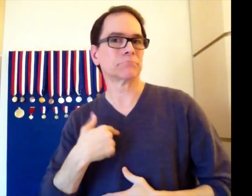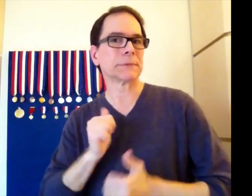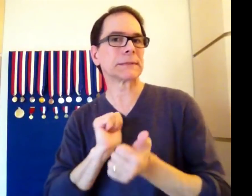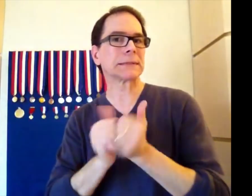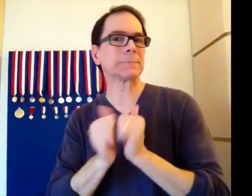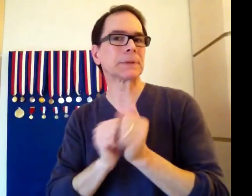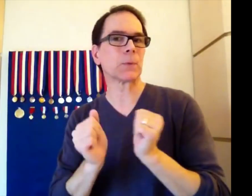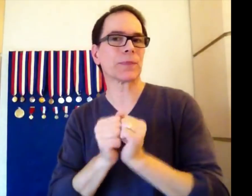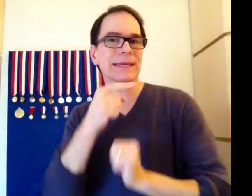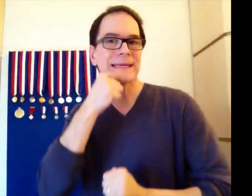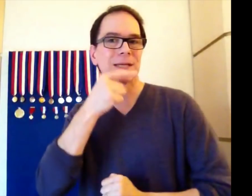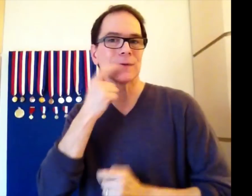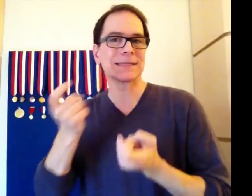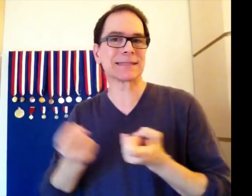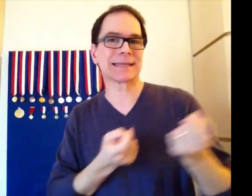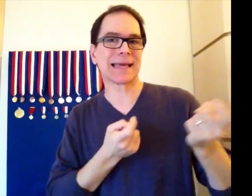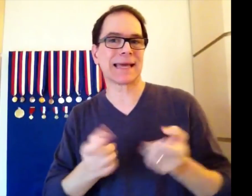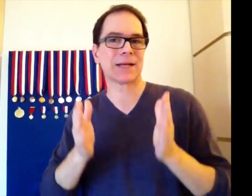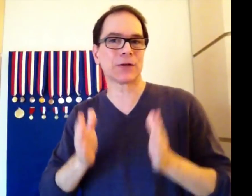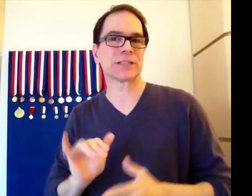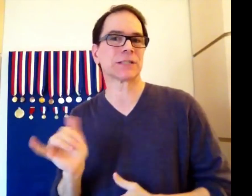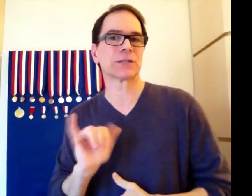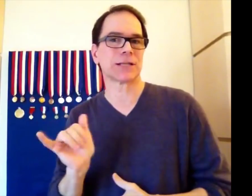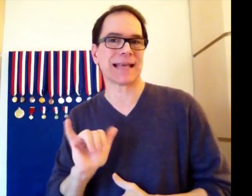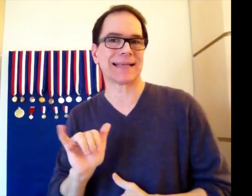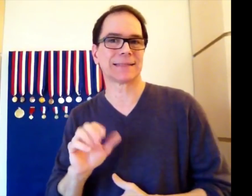Also I competed with hearing skaters such as